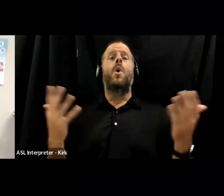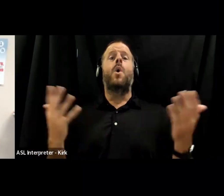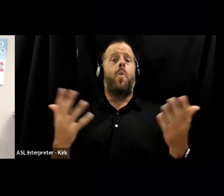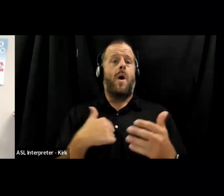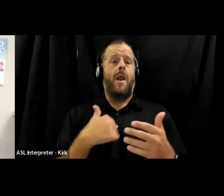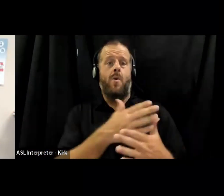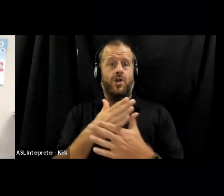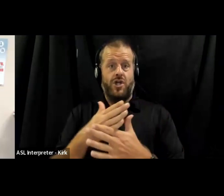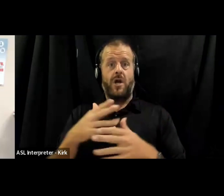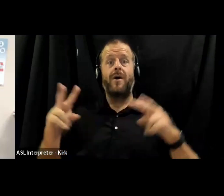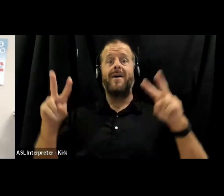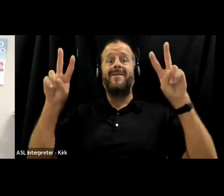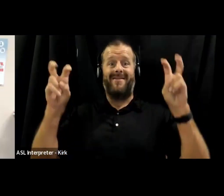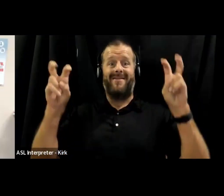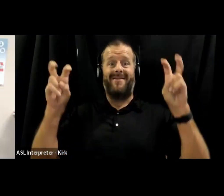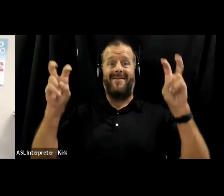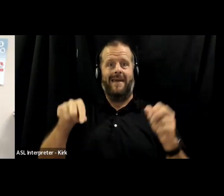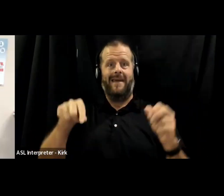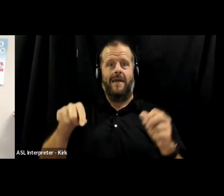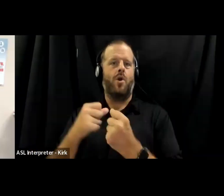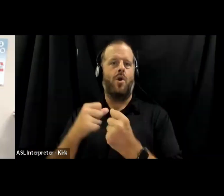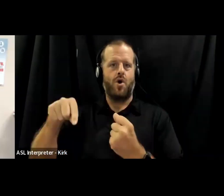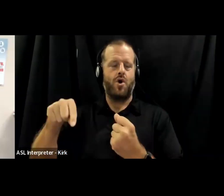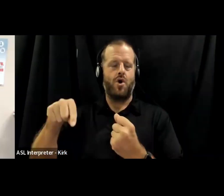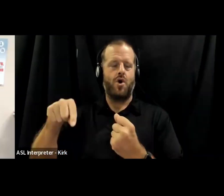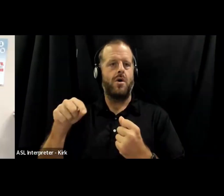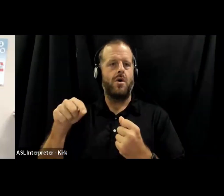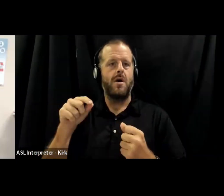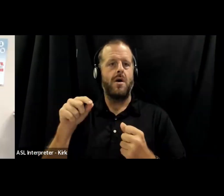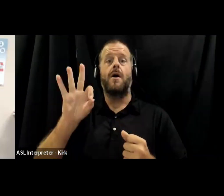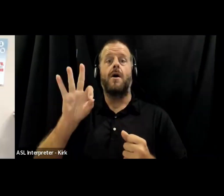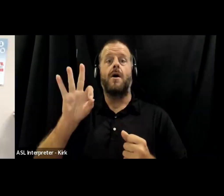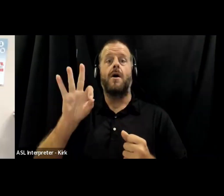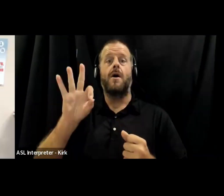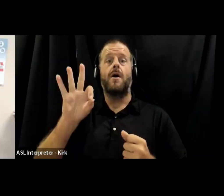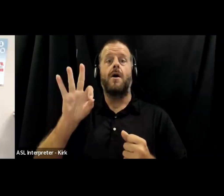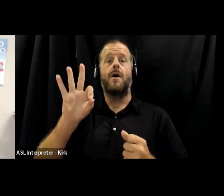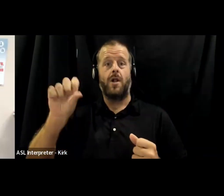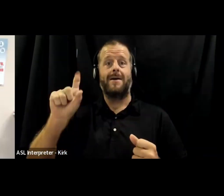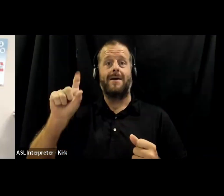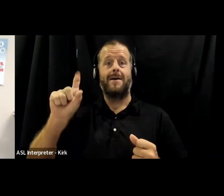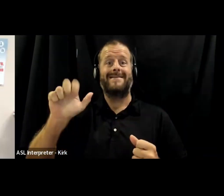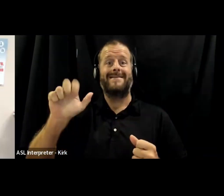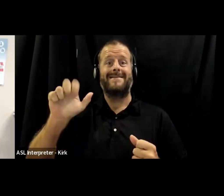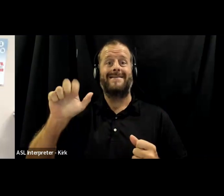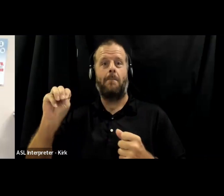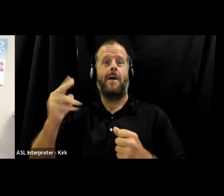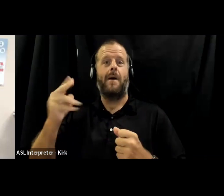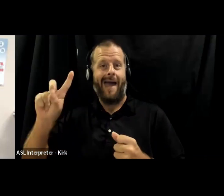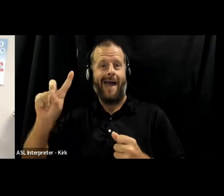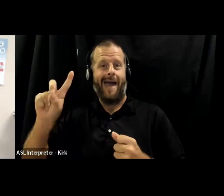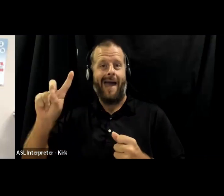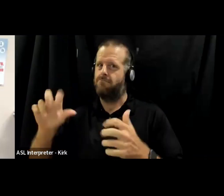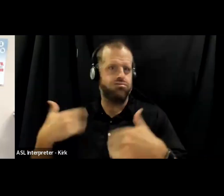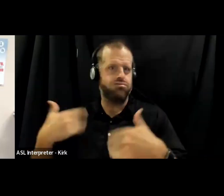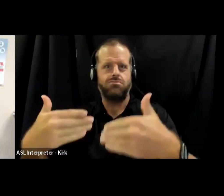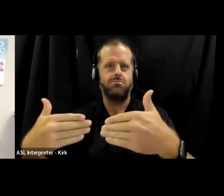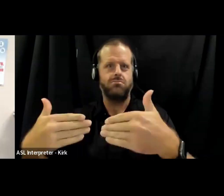theme for this webinar is full STEAM ahead. And so we've chosen to focus on the dynamic